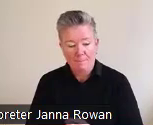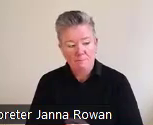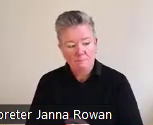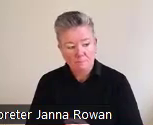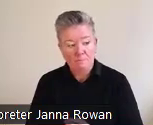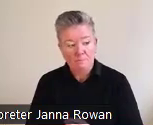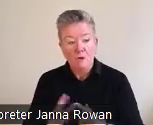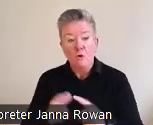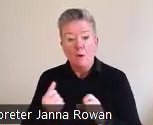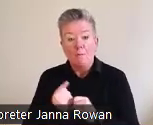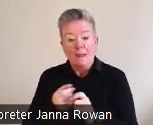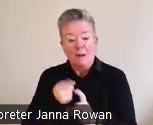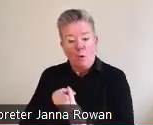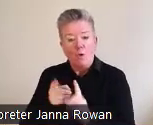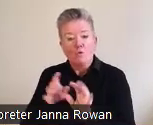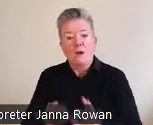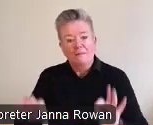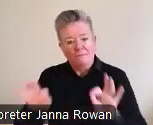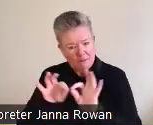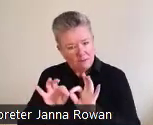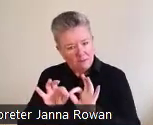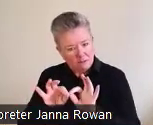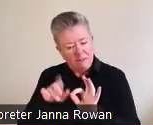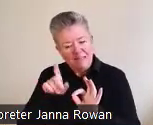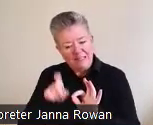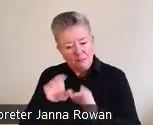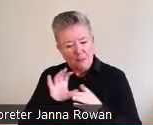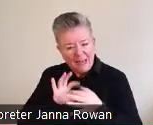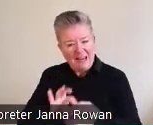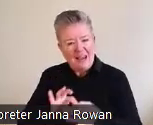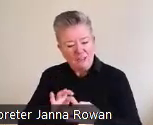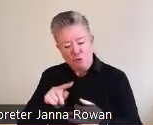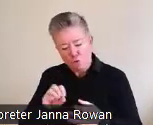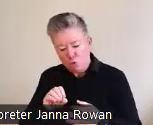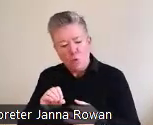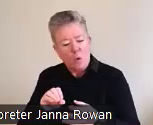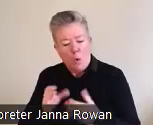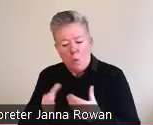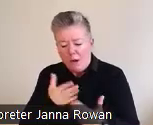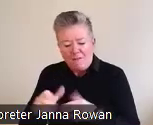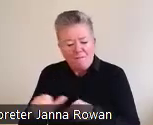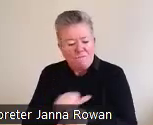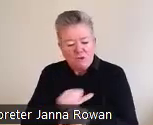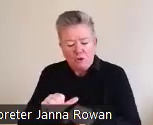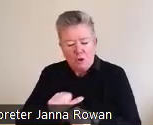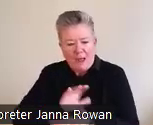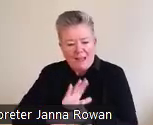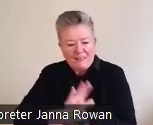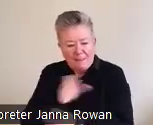To make goals relevant, they need to be connected to the functional or academic impact.